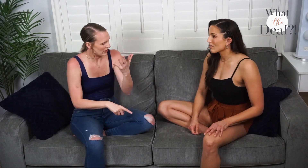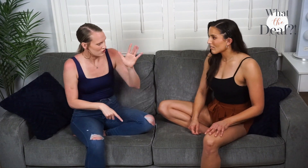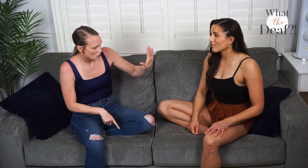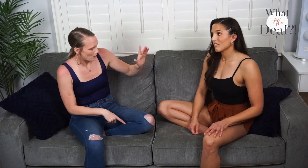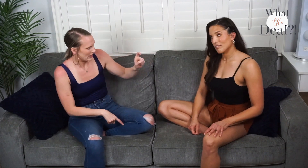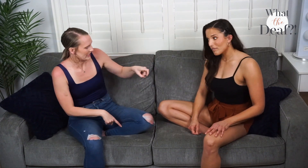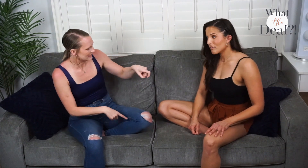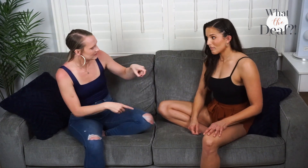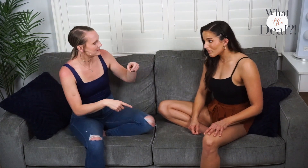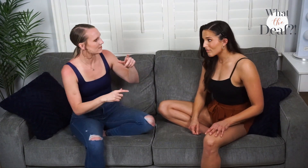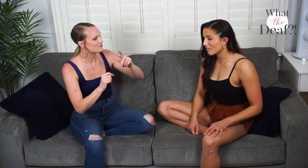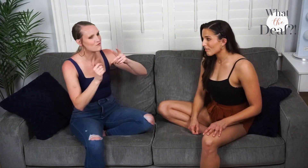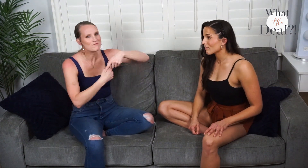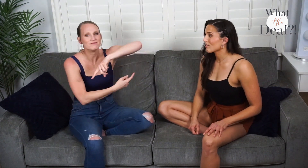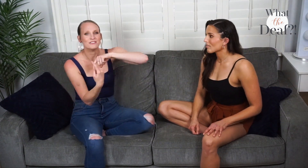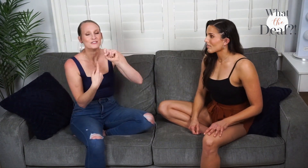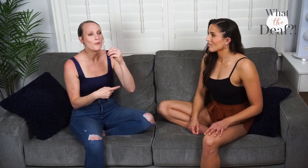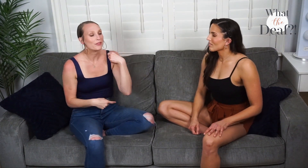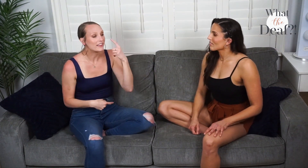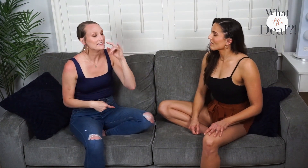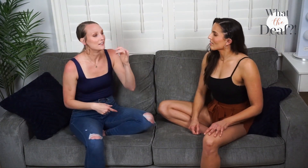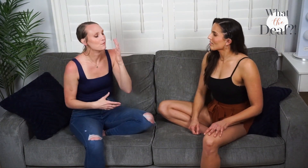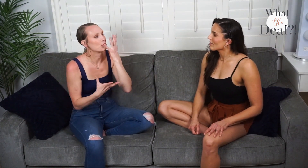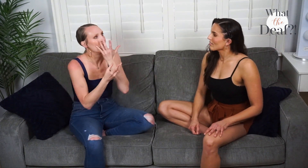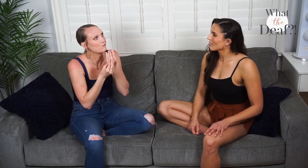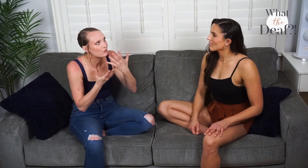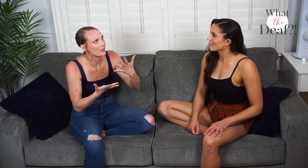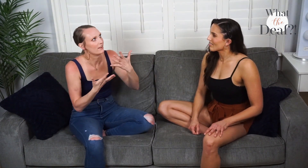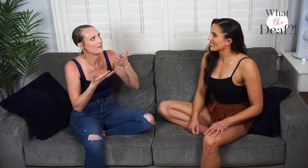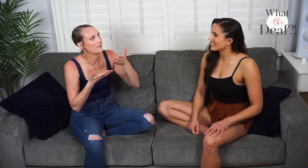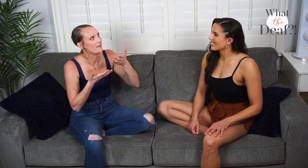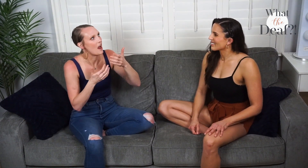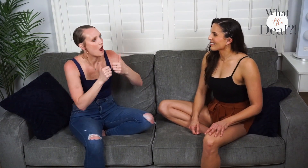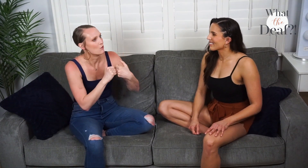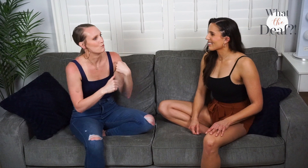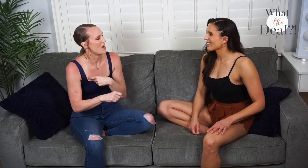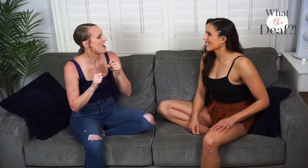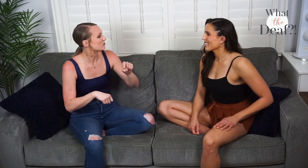and let them know what your needs are next time. And so I just think it was a beautiful thing how we could